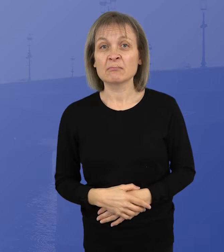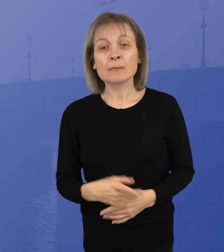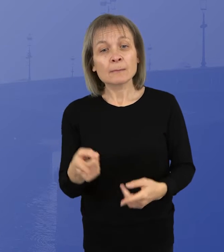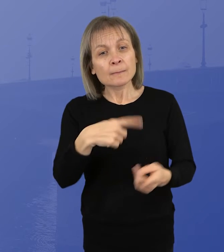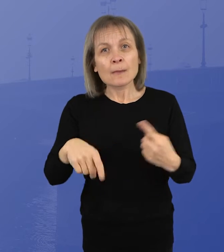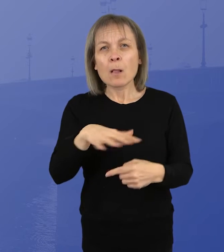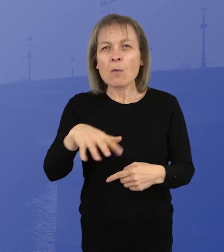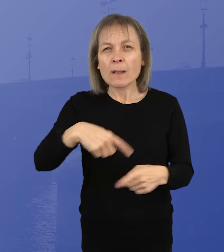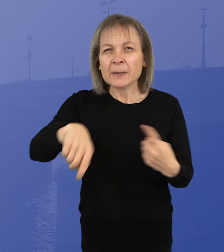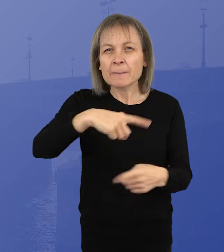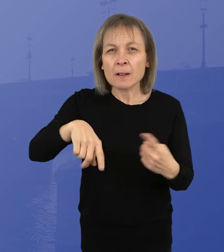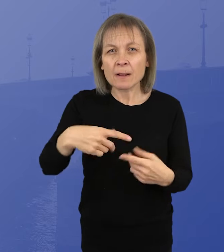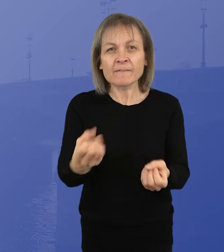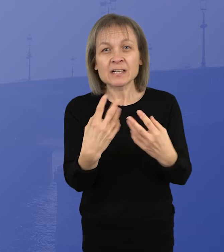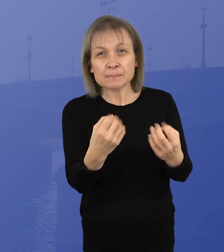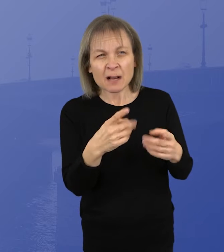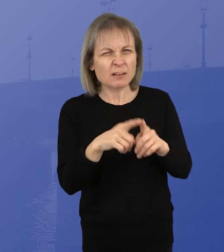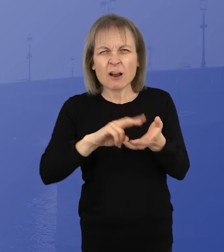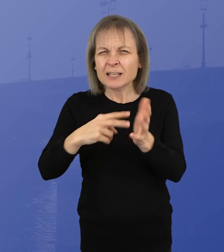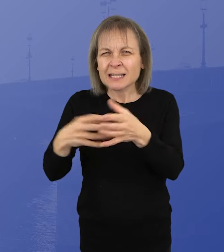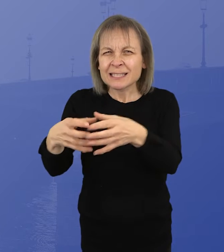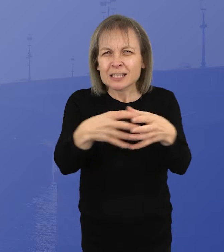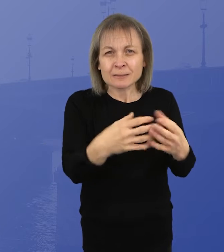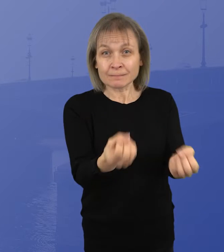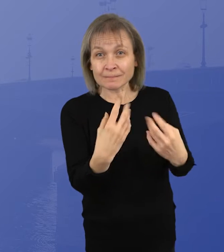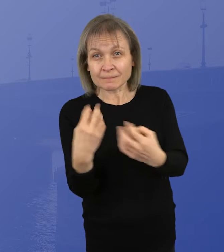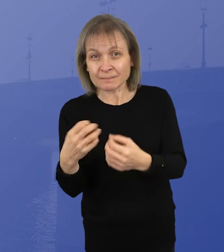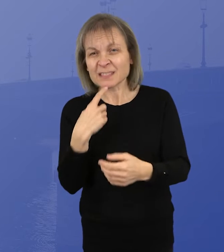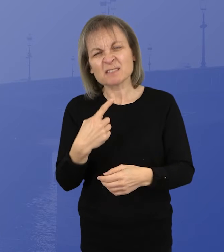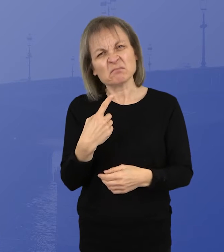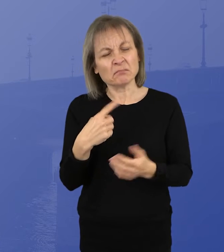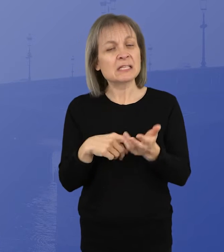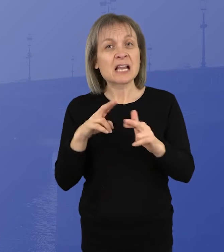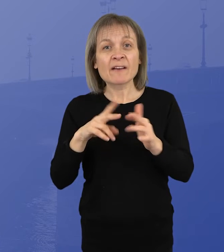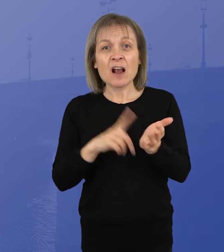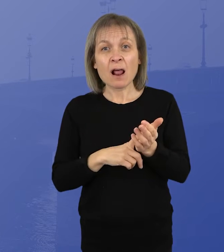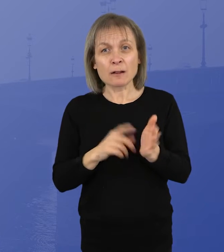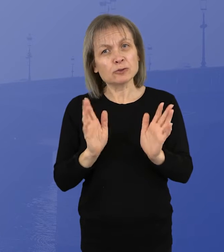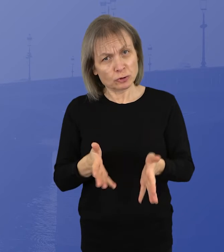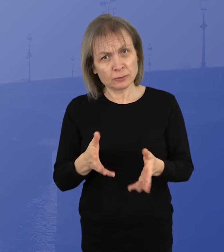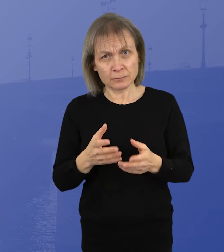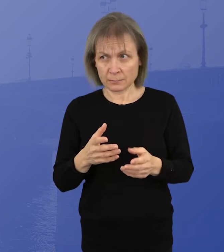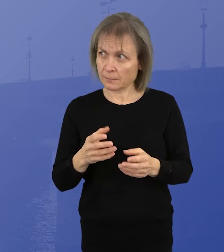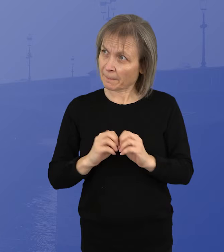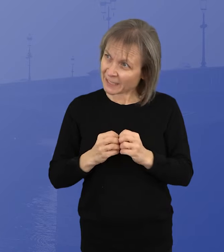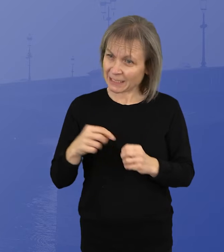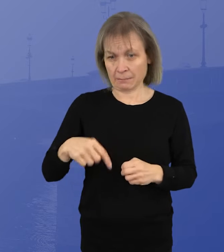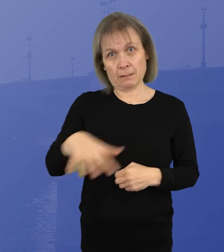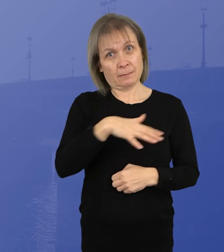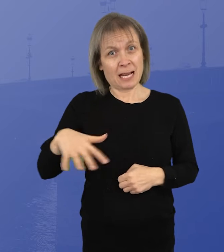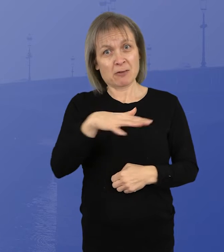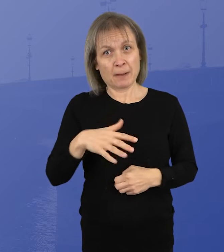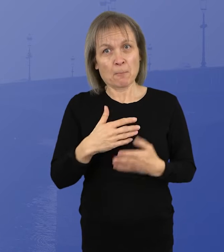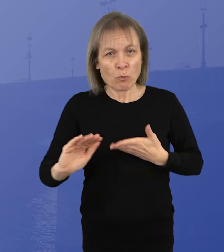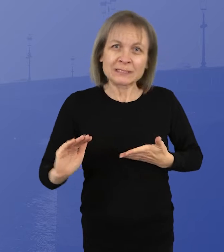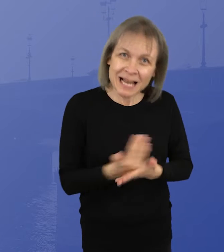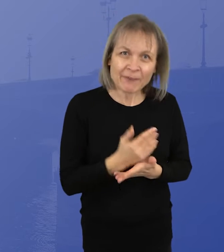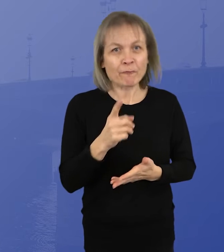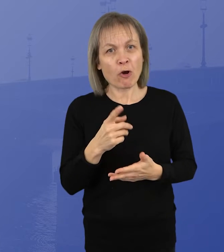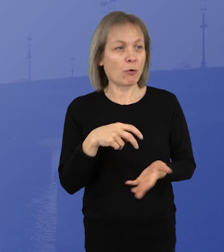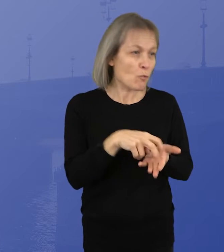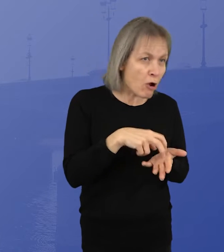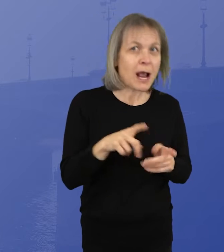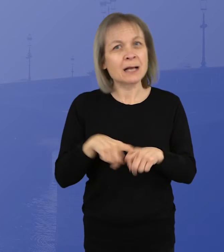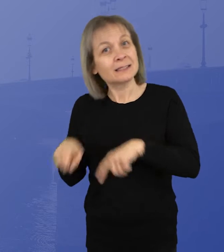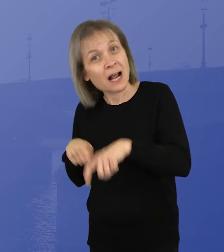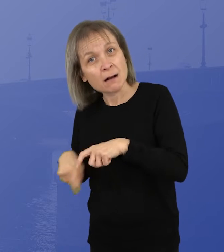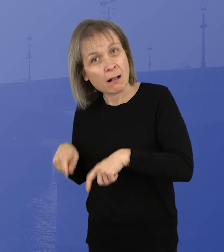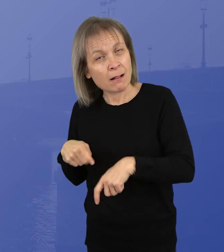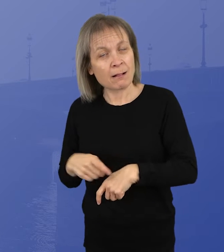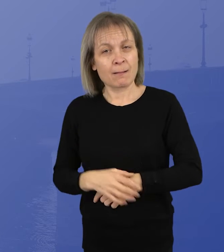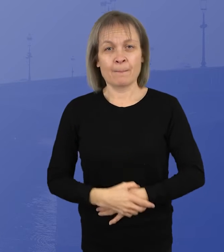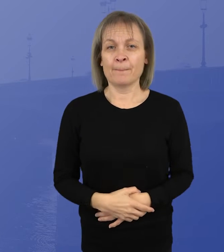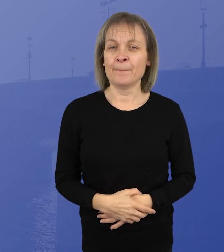The feedback from local people and organisations was that TfL should make the area safer for walkers and cyclists.